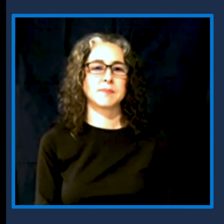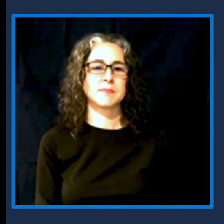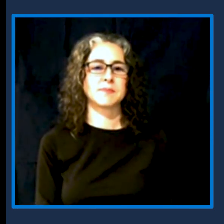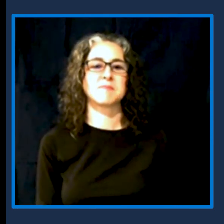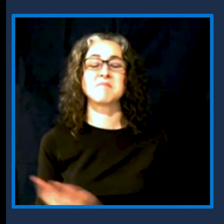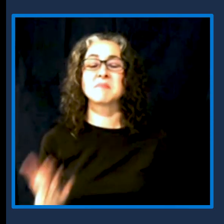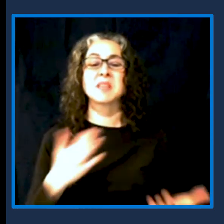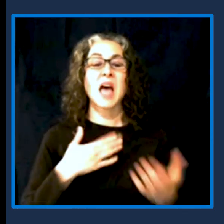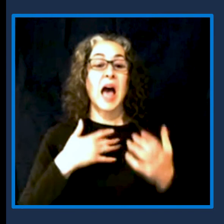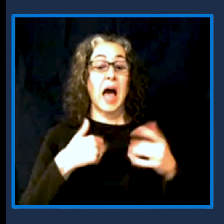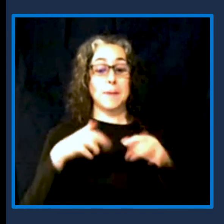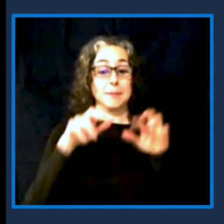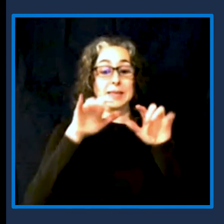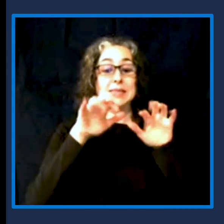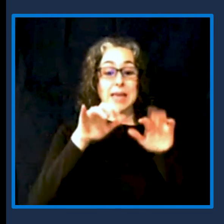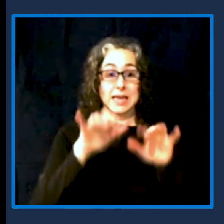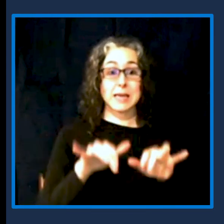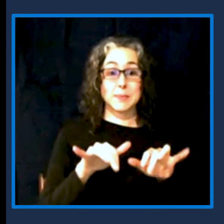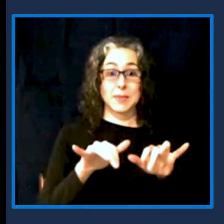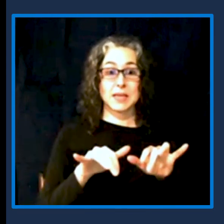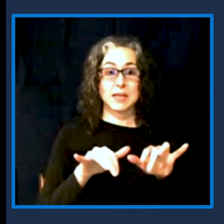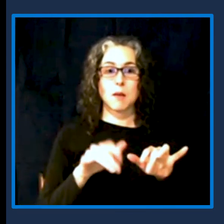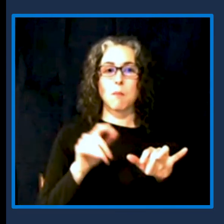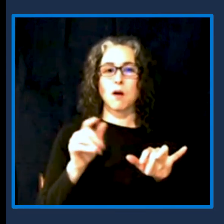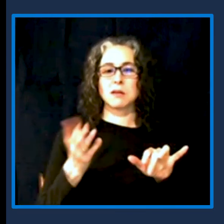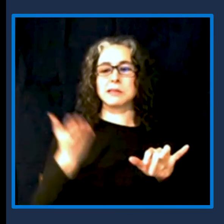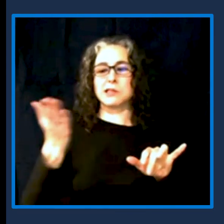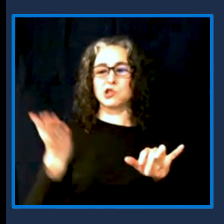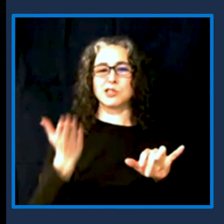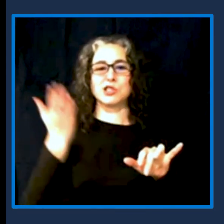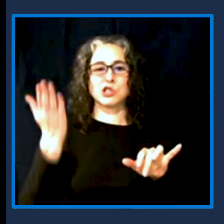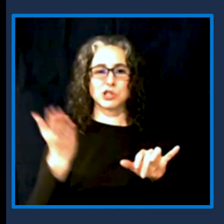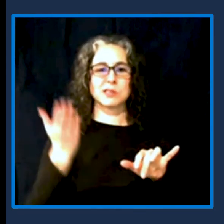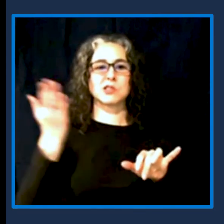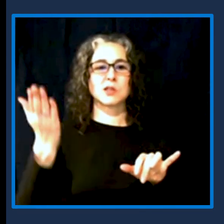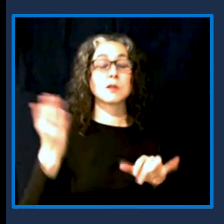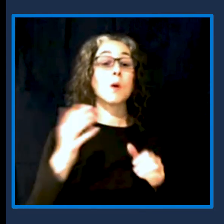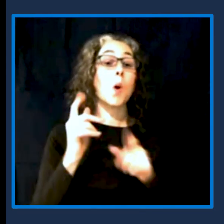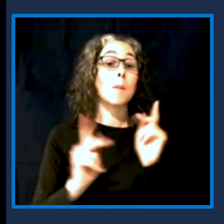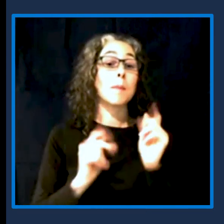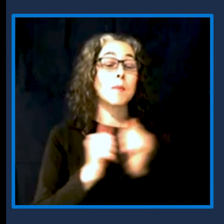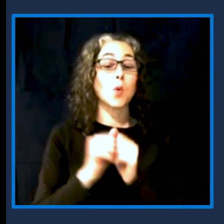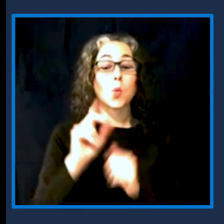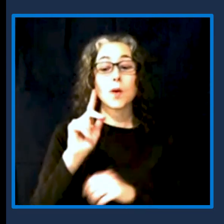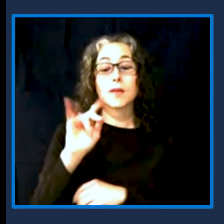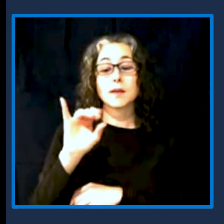i'm typing i'm getting suggestions as i type this is great for people with dyslexia or just having